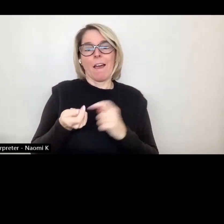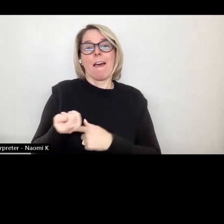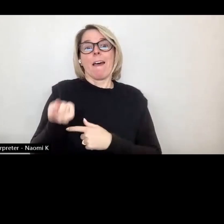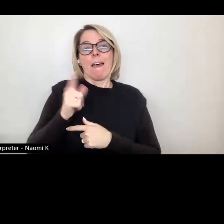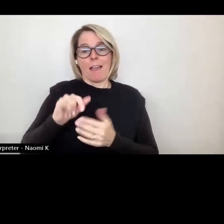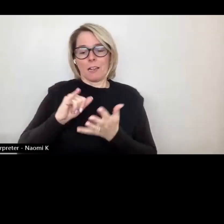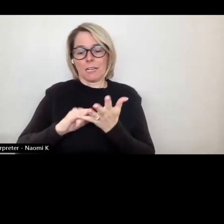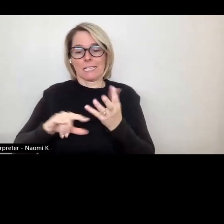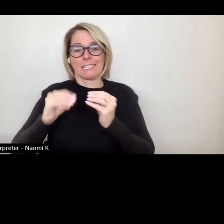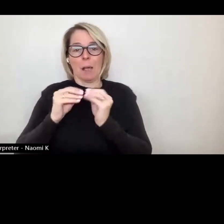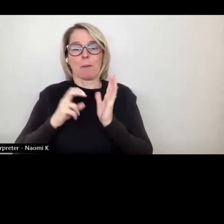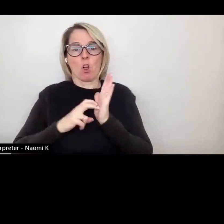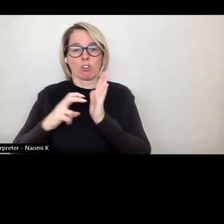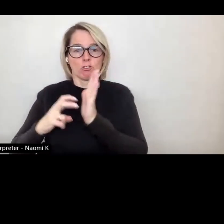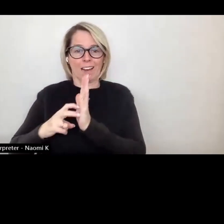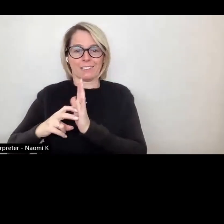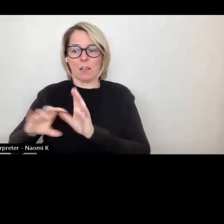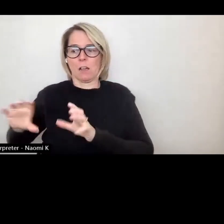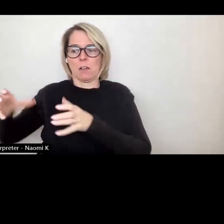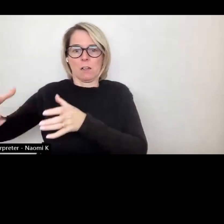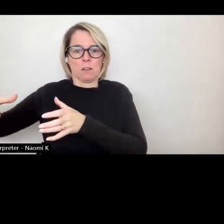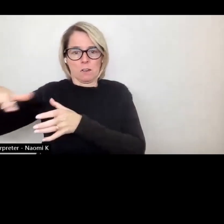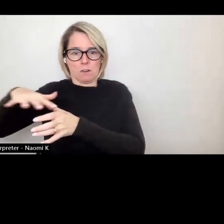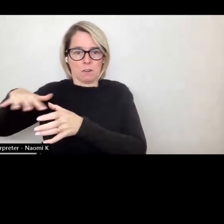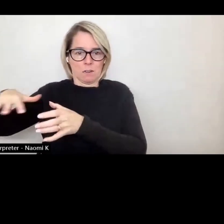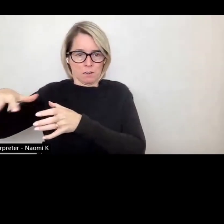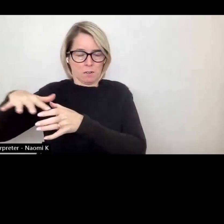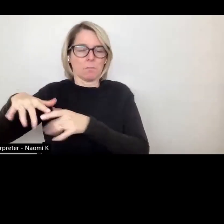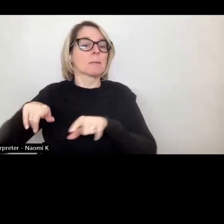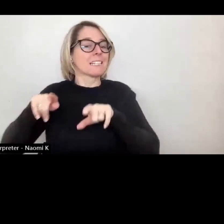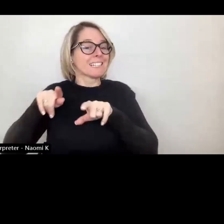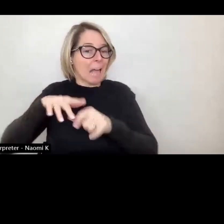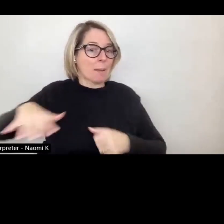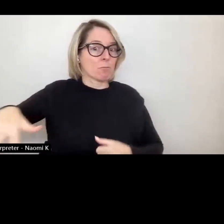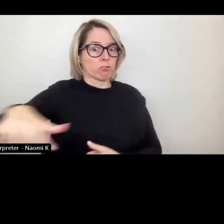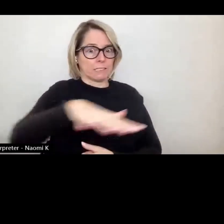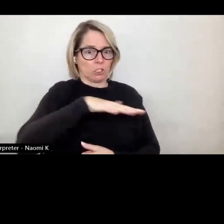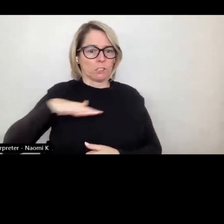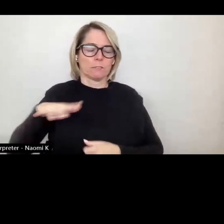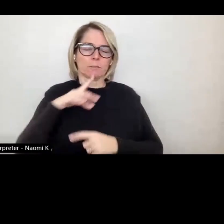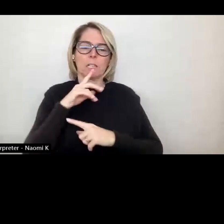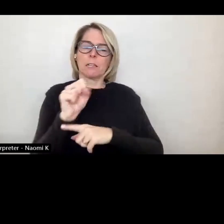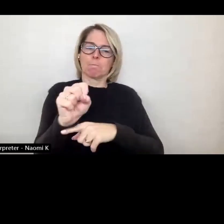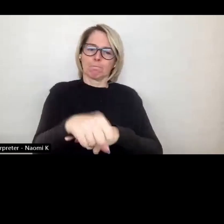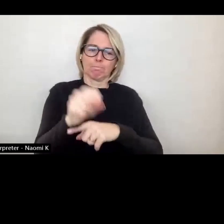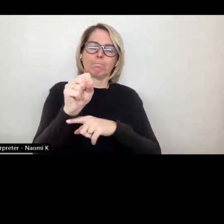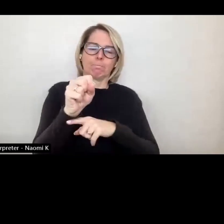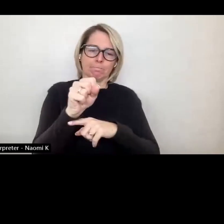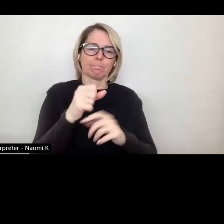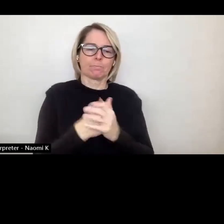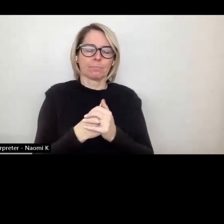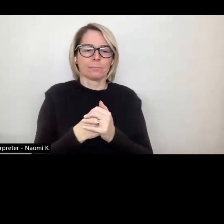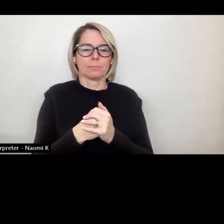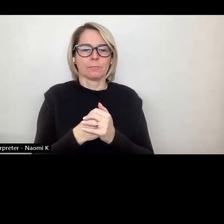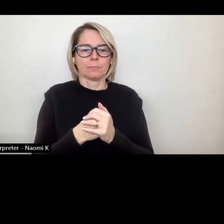Yes, you can. Absolutely. There's nothing to stop you proposing that.